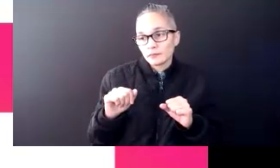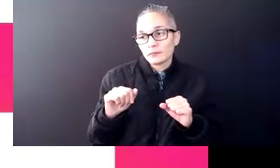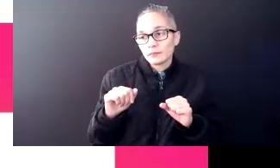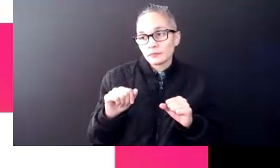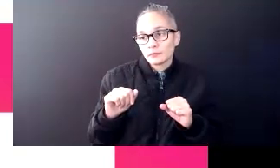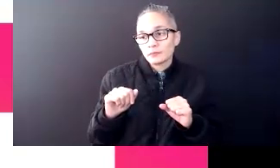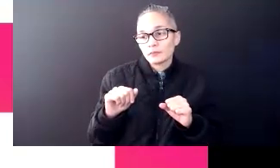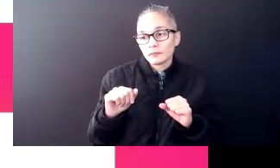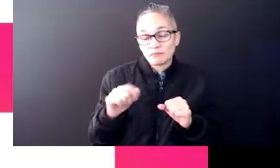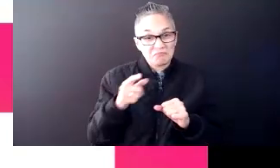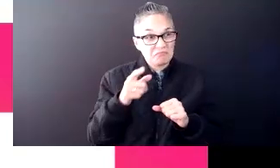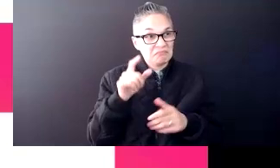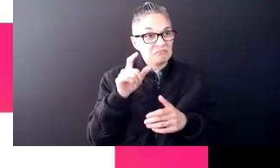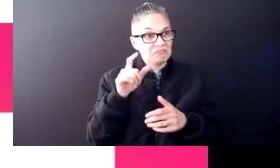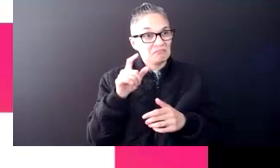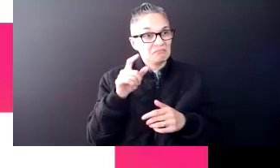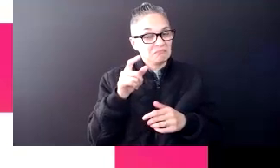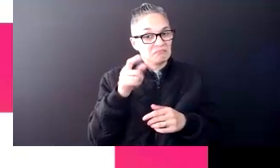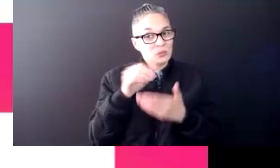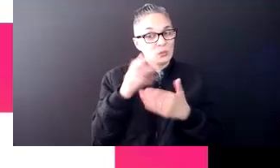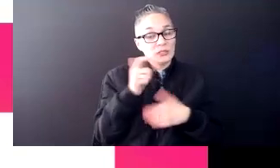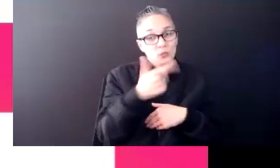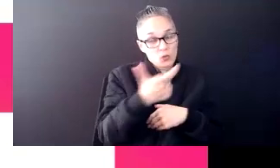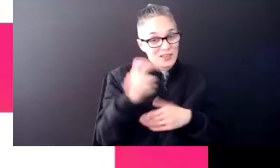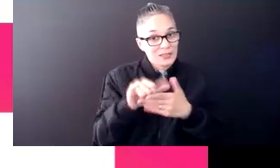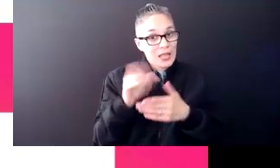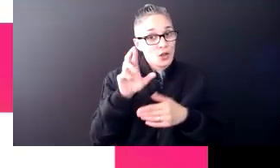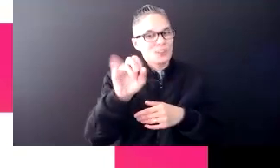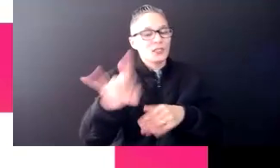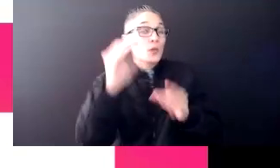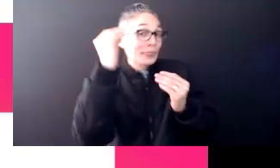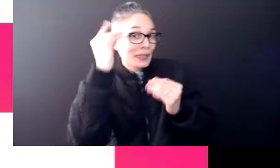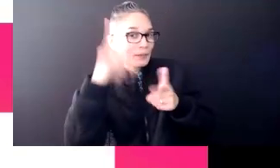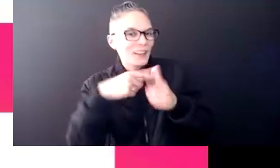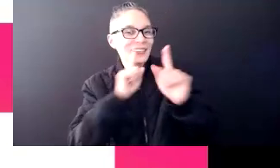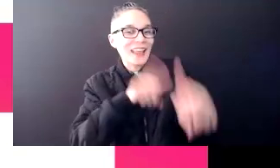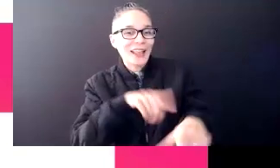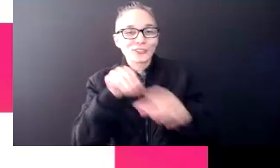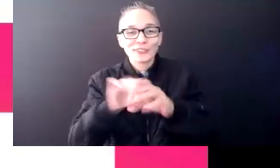Would that be considered RSI? So I'll give you a minute or so here to respond in the chat.